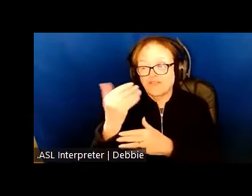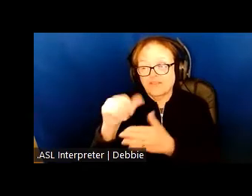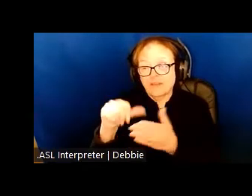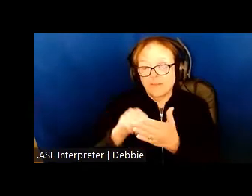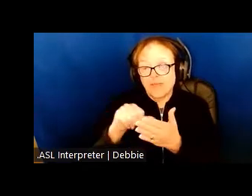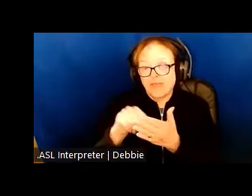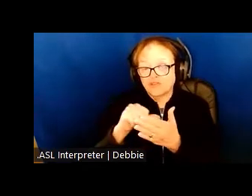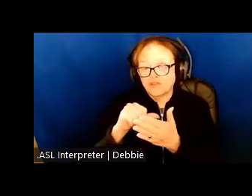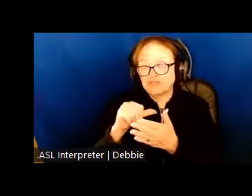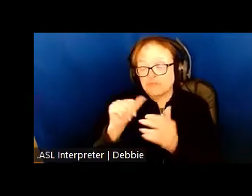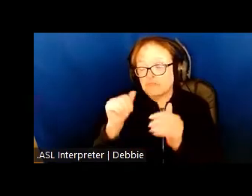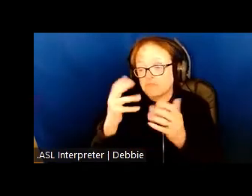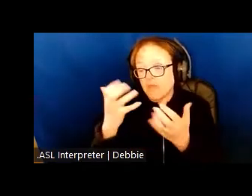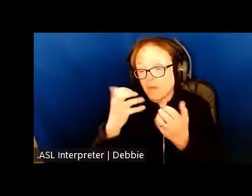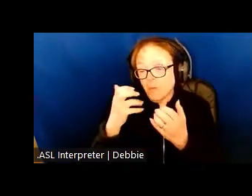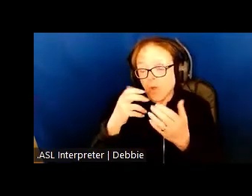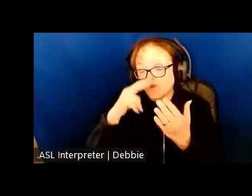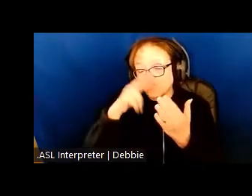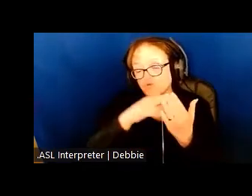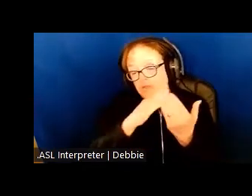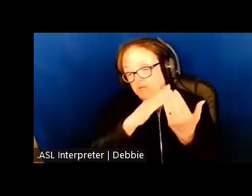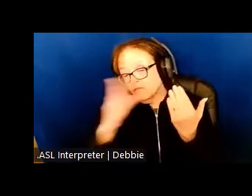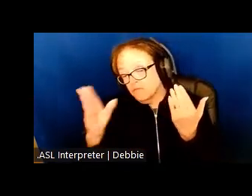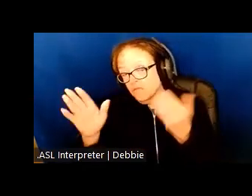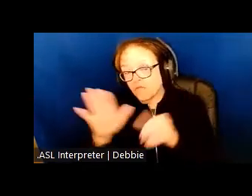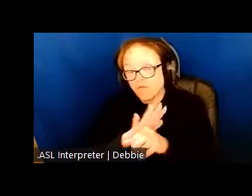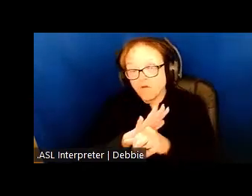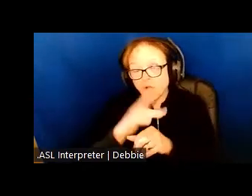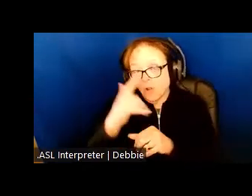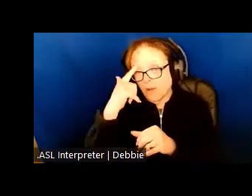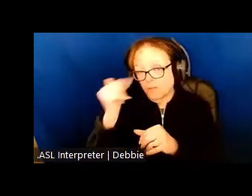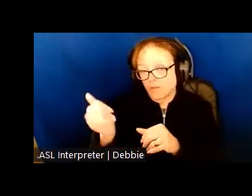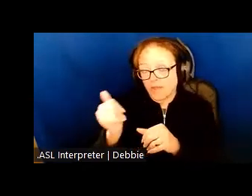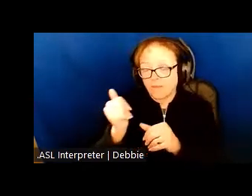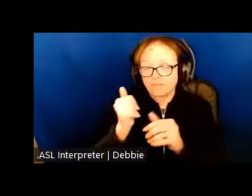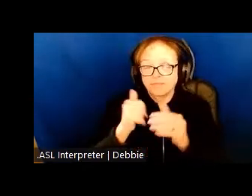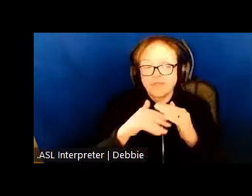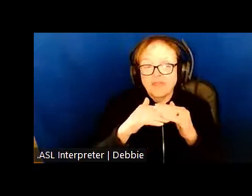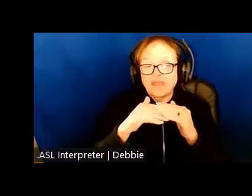reading the remainder of the script. Scripts may be under 15 pages in length but be no